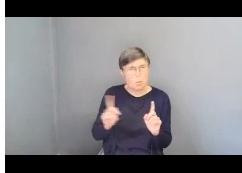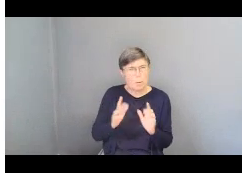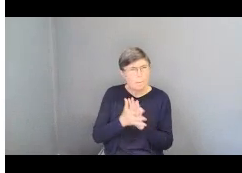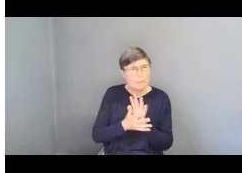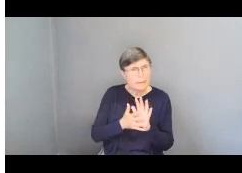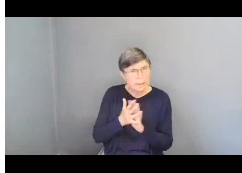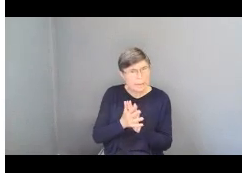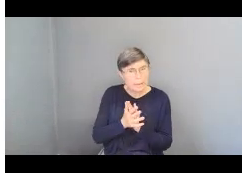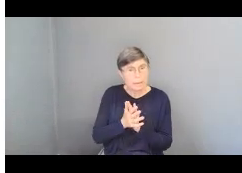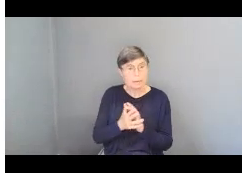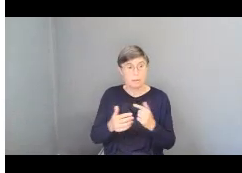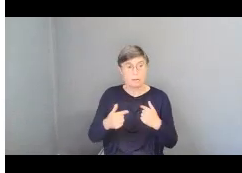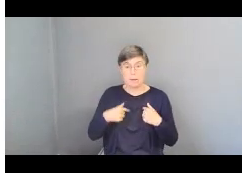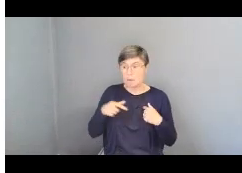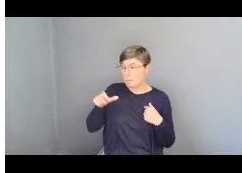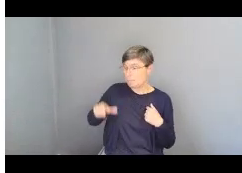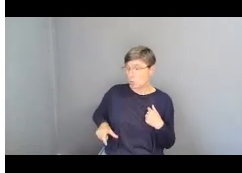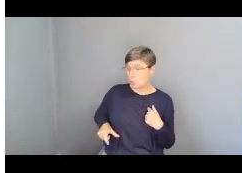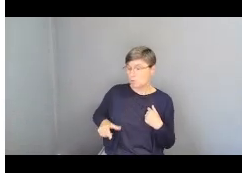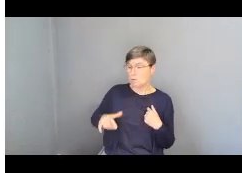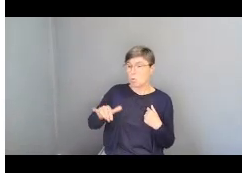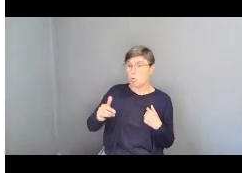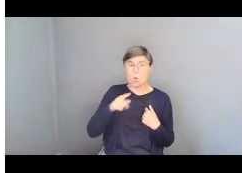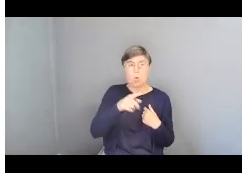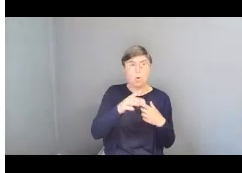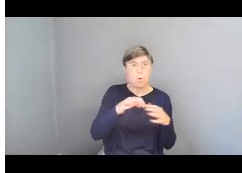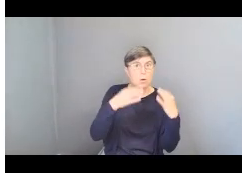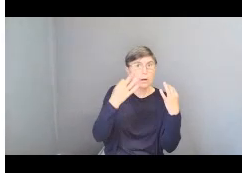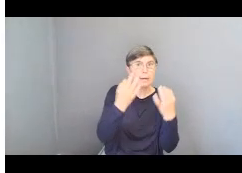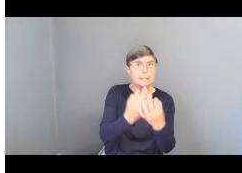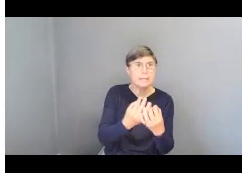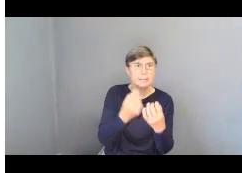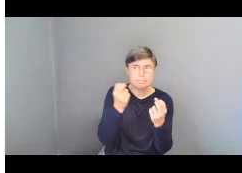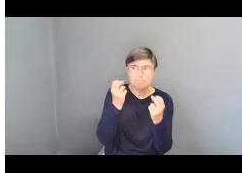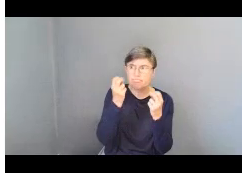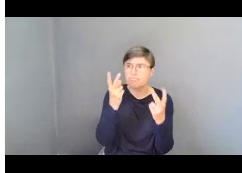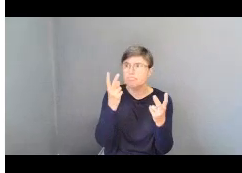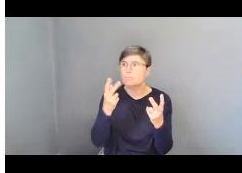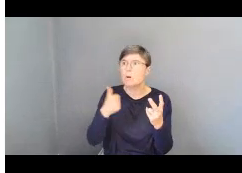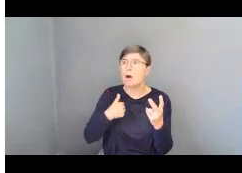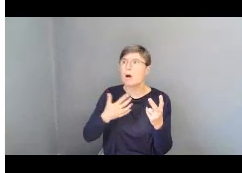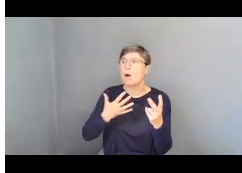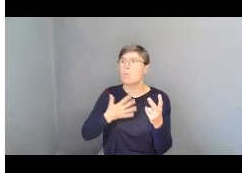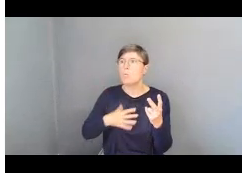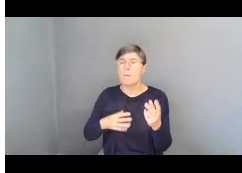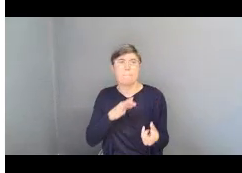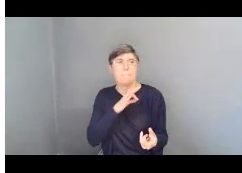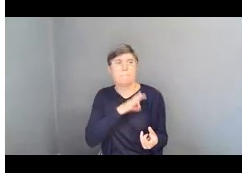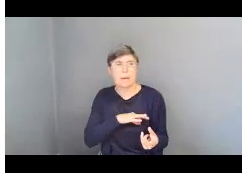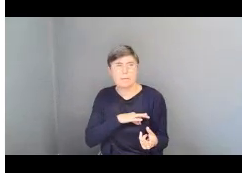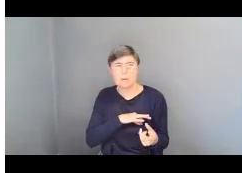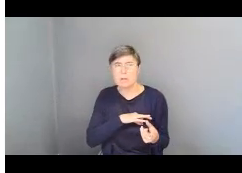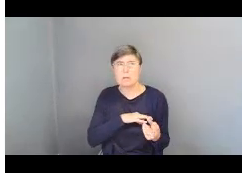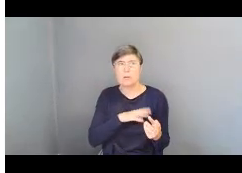has an opportunity to put what will benefit them ahead of the interests of the people that they support.